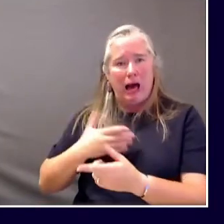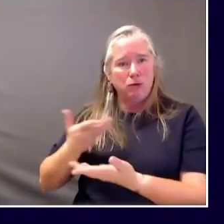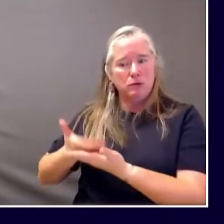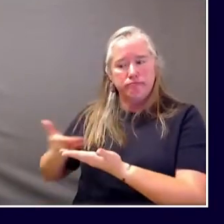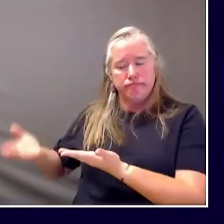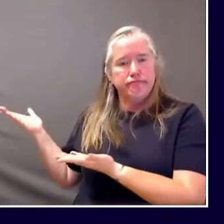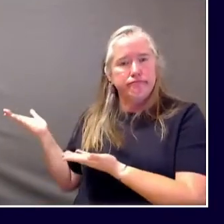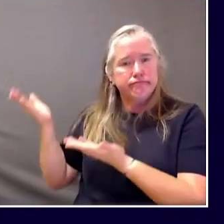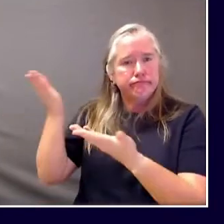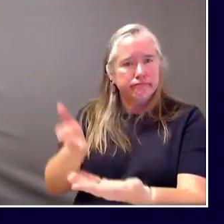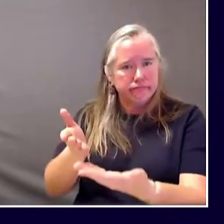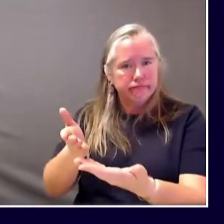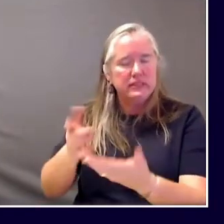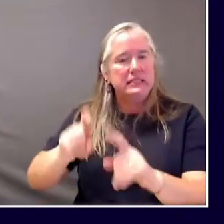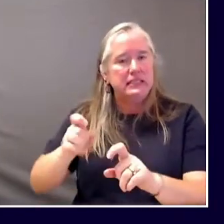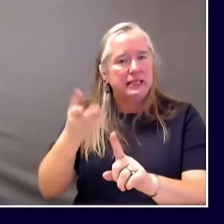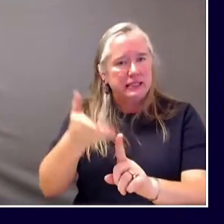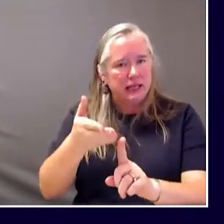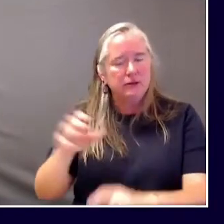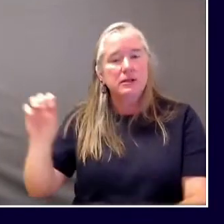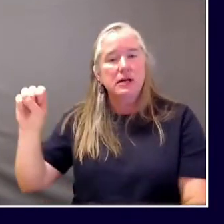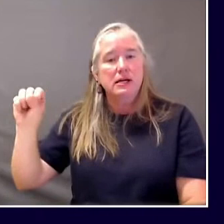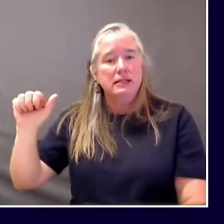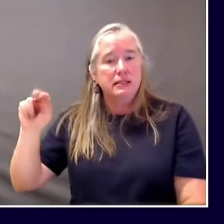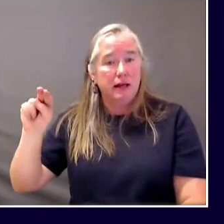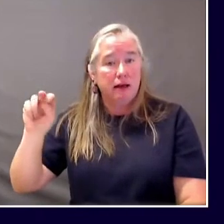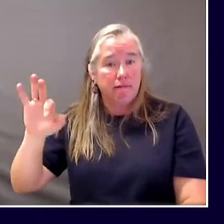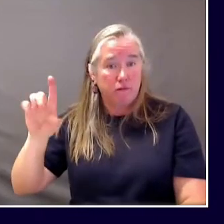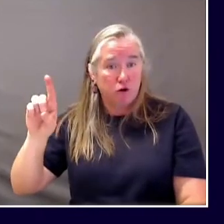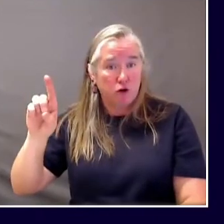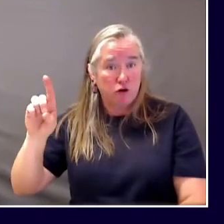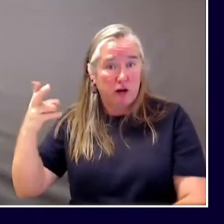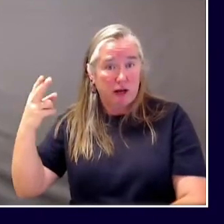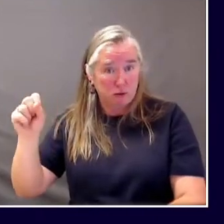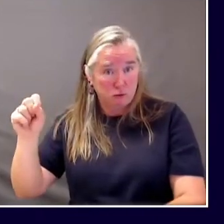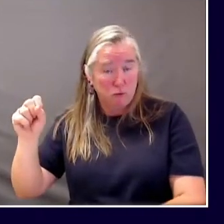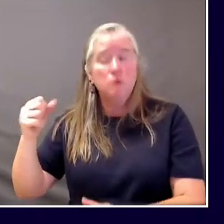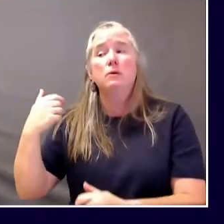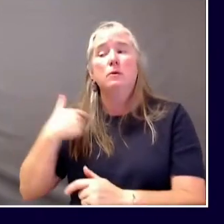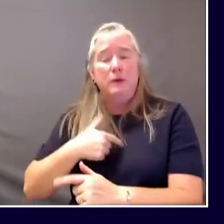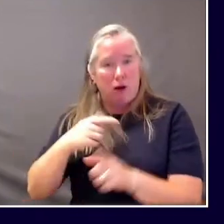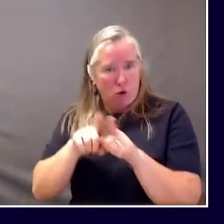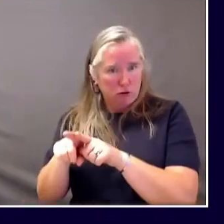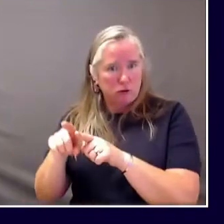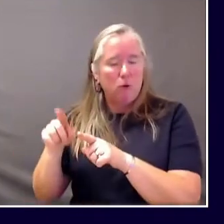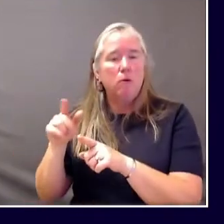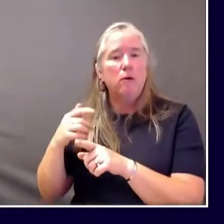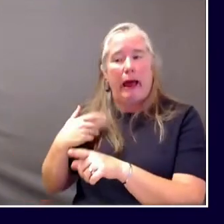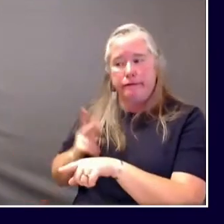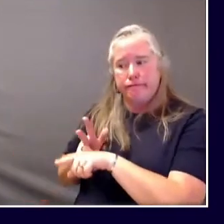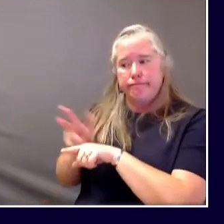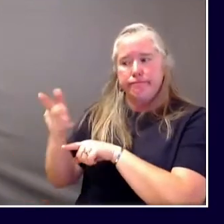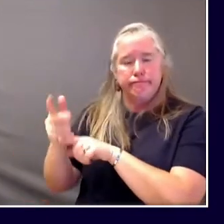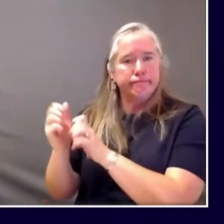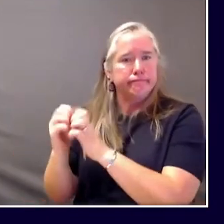school had nap great sent to some of our swab and send mobile